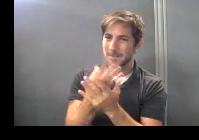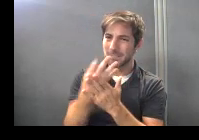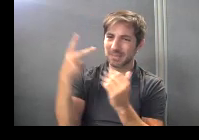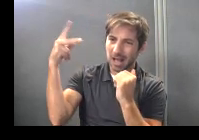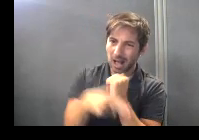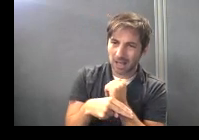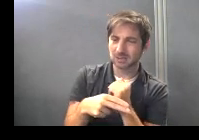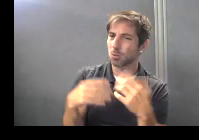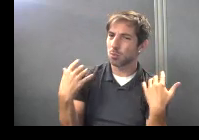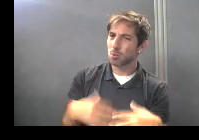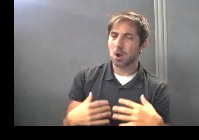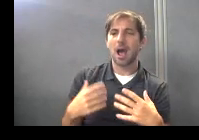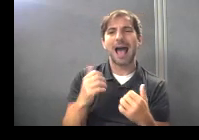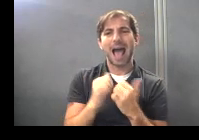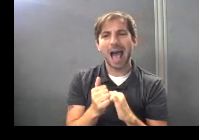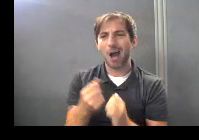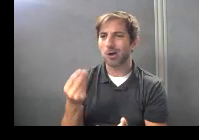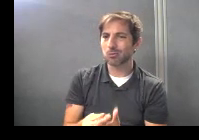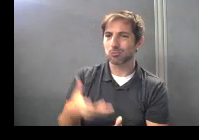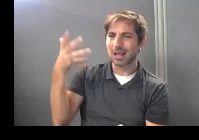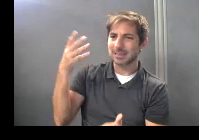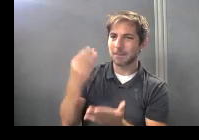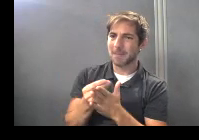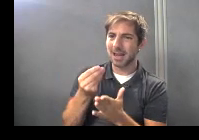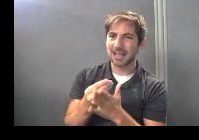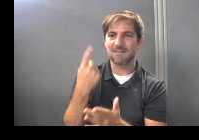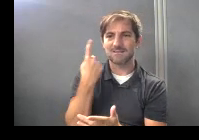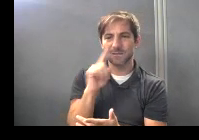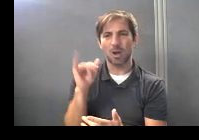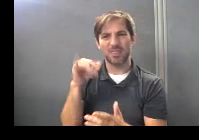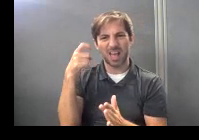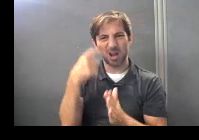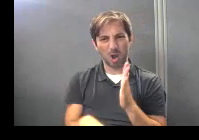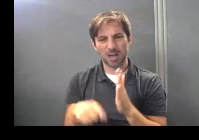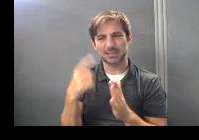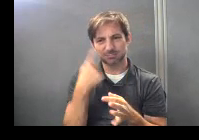ARE YOUR SUGGESTIONS FOR RAISING MONEY FOR THE COSTS, ESPECIALLY FOR SMALL ORGANIZATIONS.